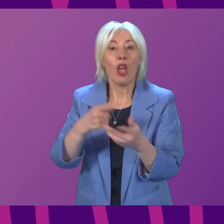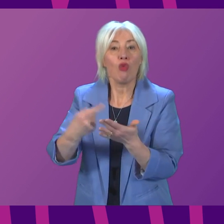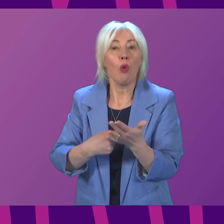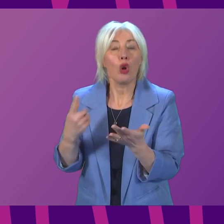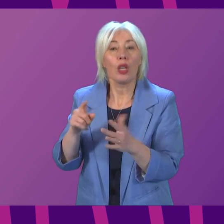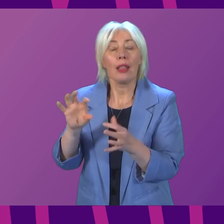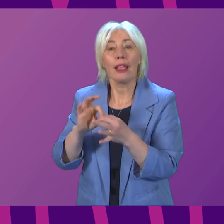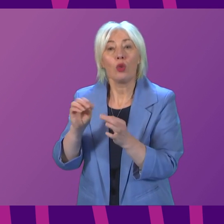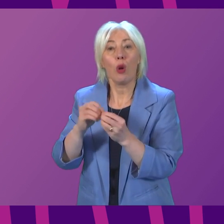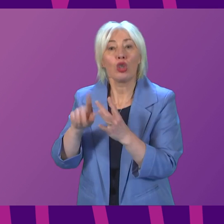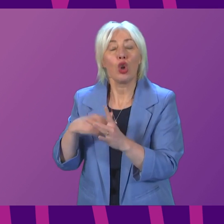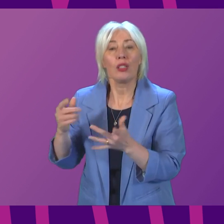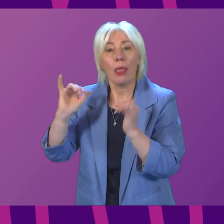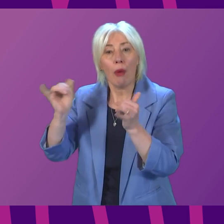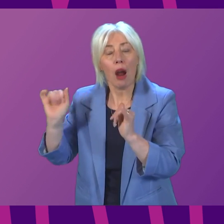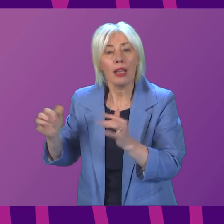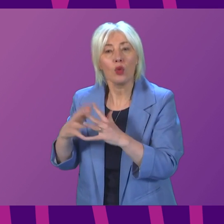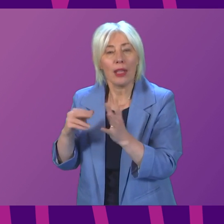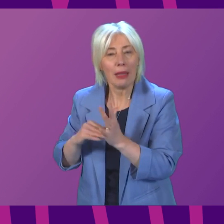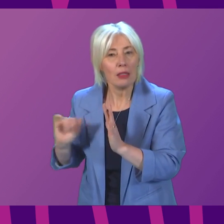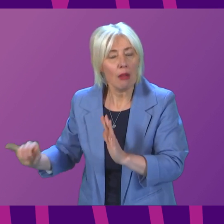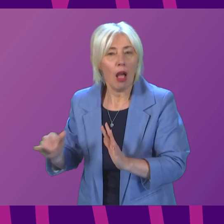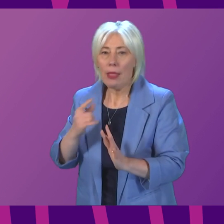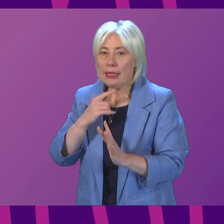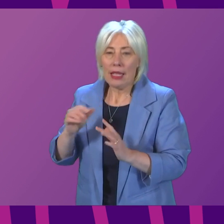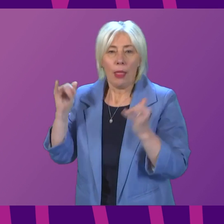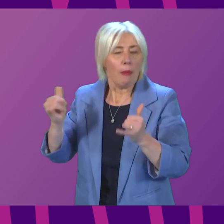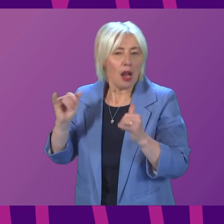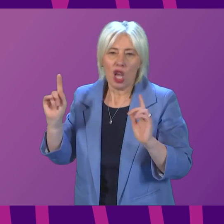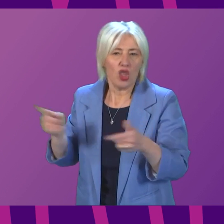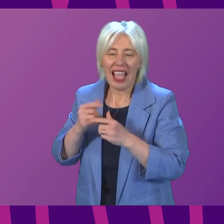“failures of leadership and judgment” from within number 10 and the Cabinet Office.